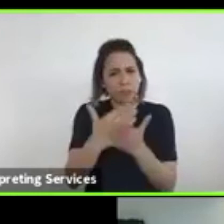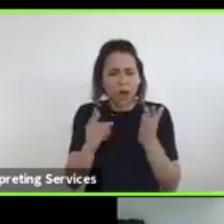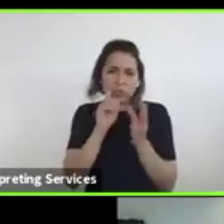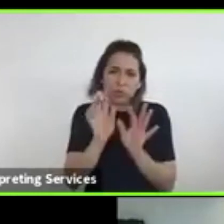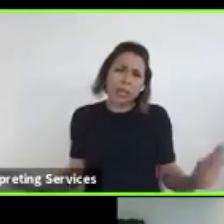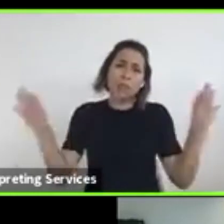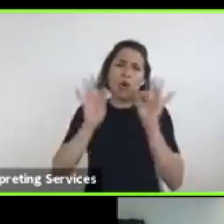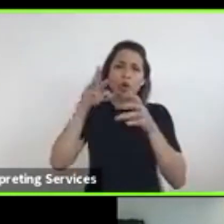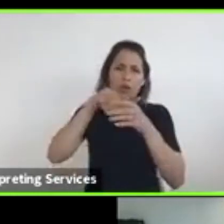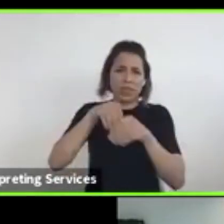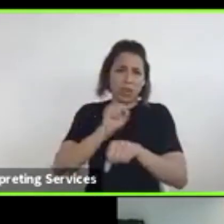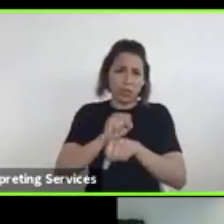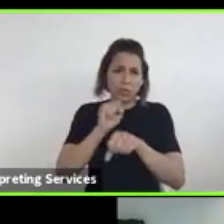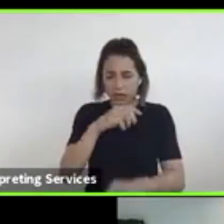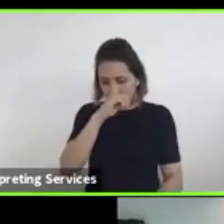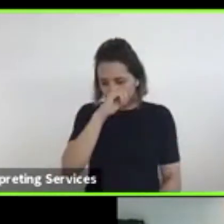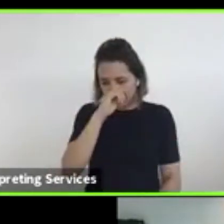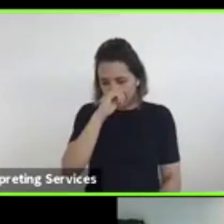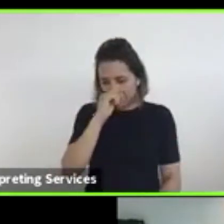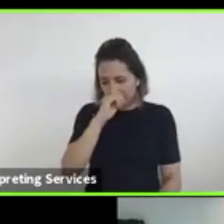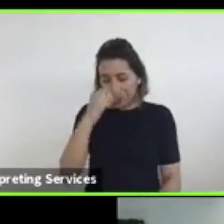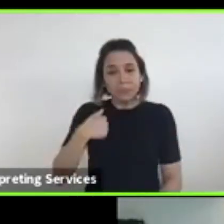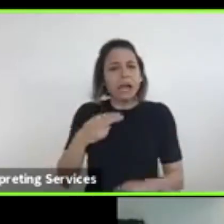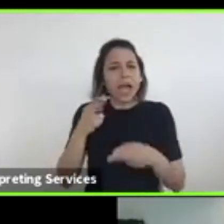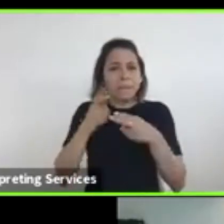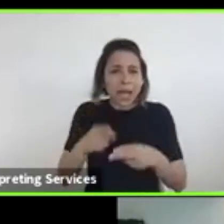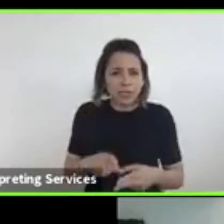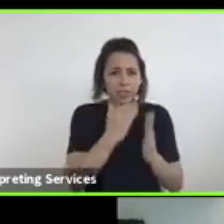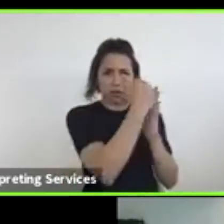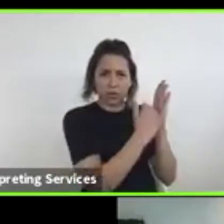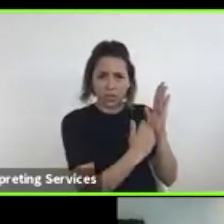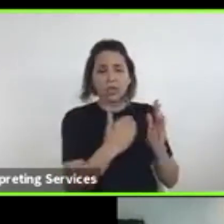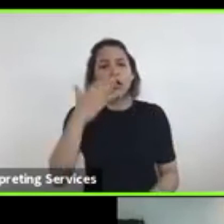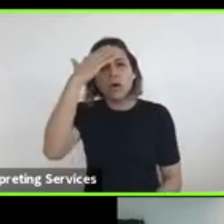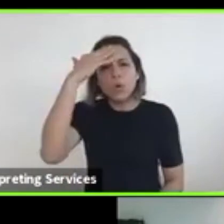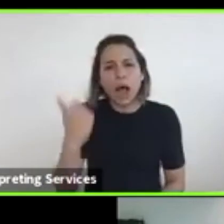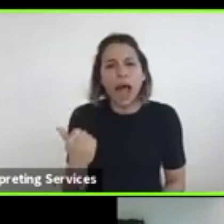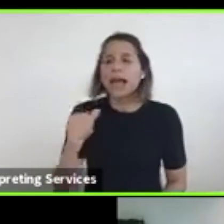ALTHOUGH THEY WEREN'T OCCURRING INITIALLY, FROM A VANTAGE POINT OF MY THINKING, HOW CAN